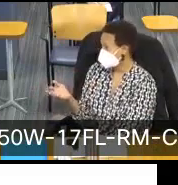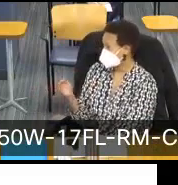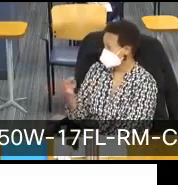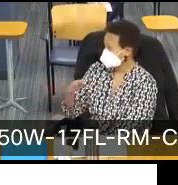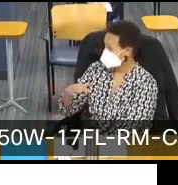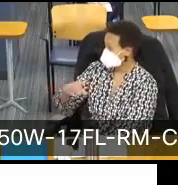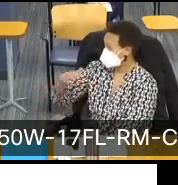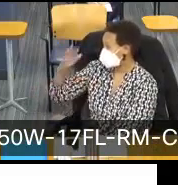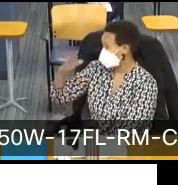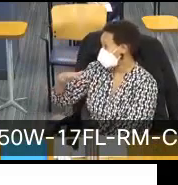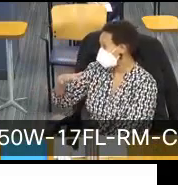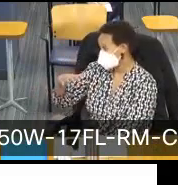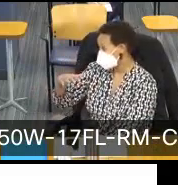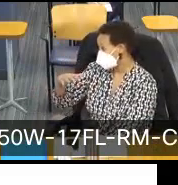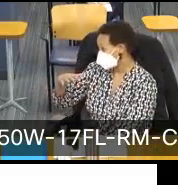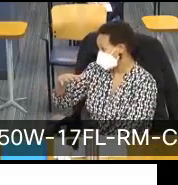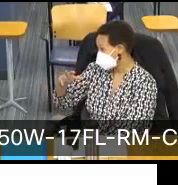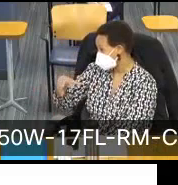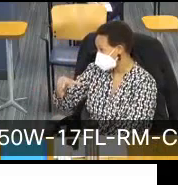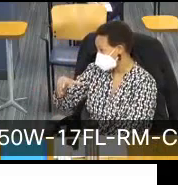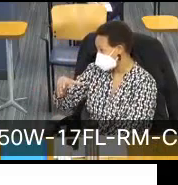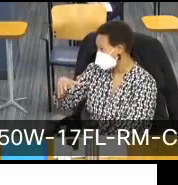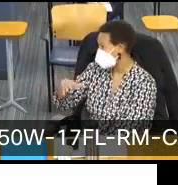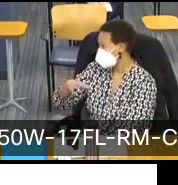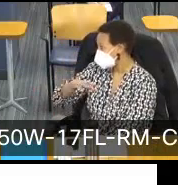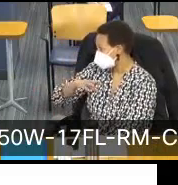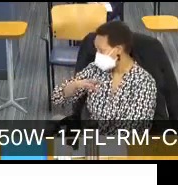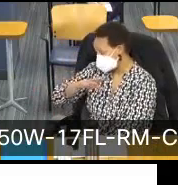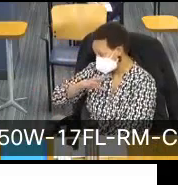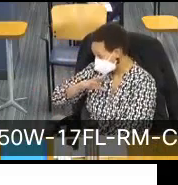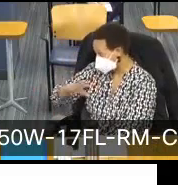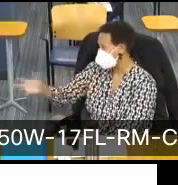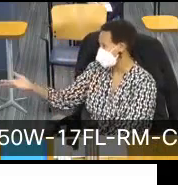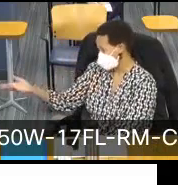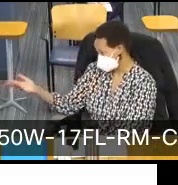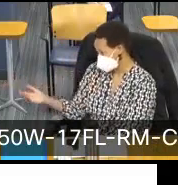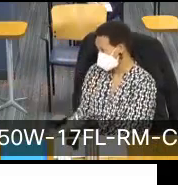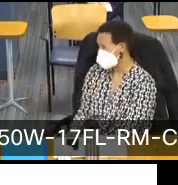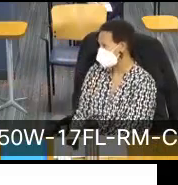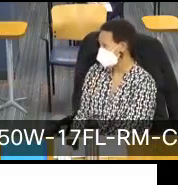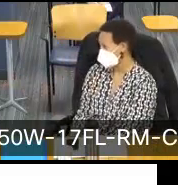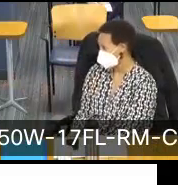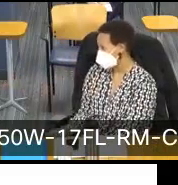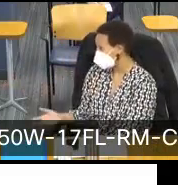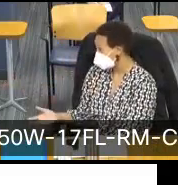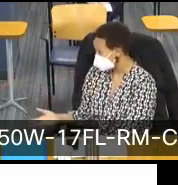And so, when we look at the hospitalization rates for covid, it's very much skewed as, you know, towards our elders.